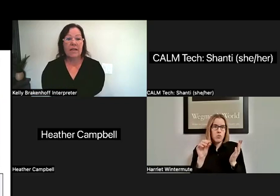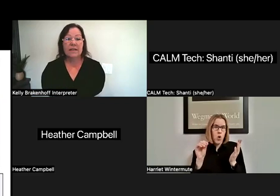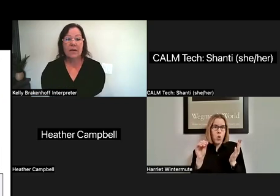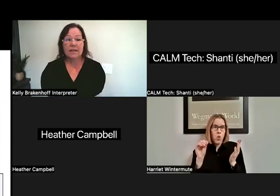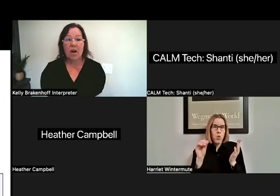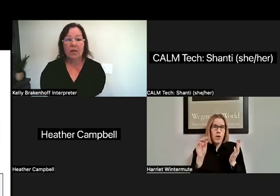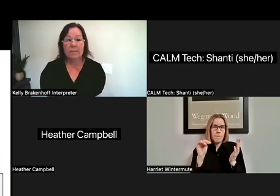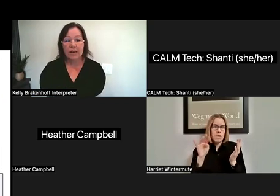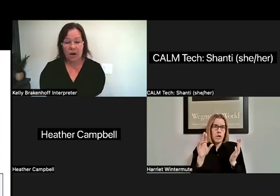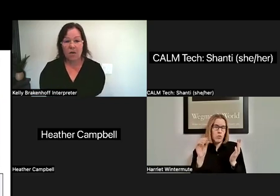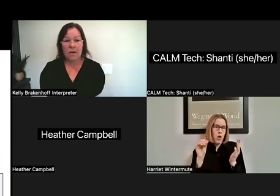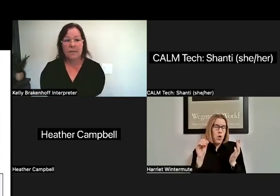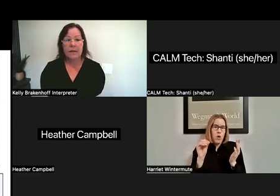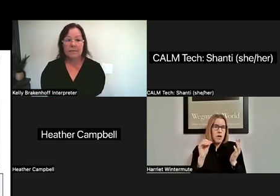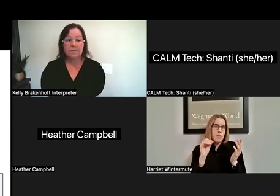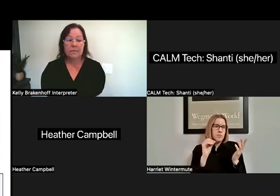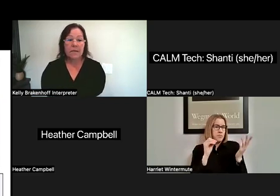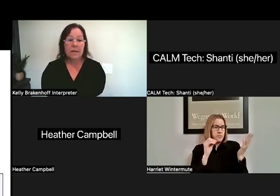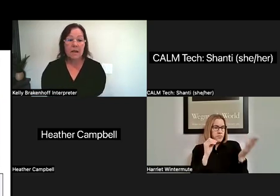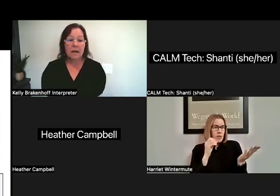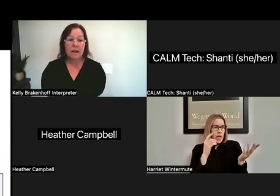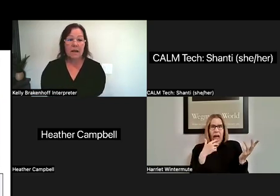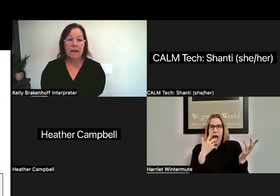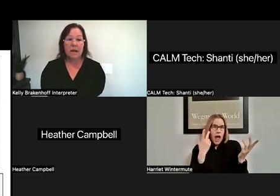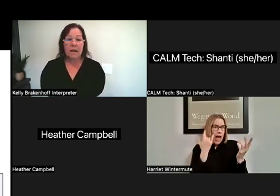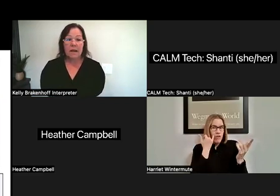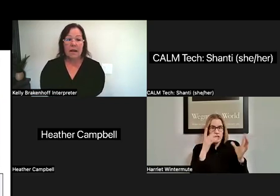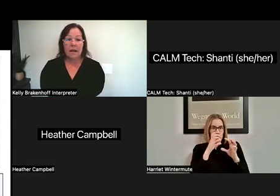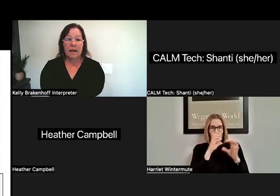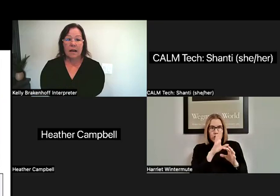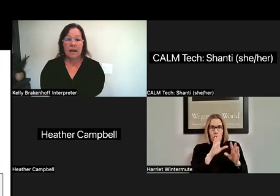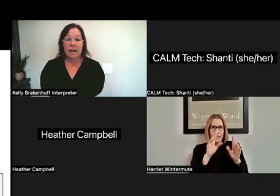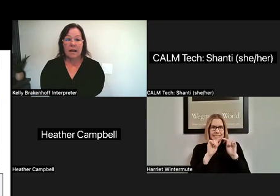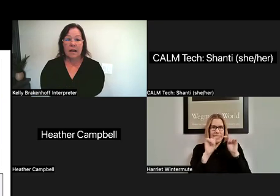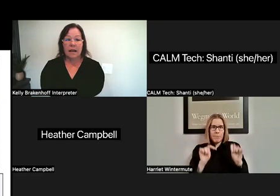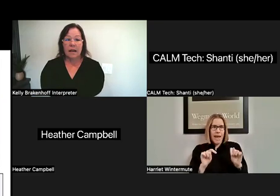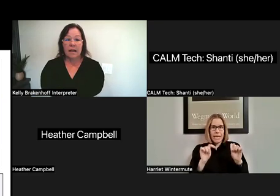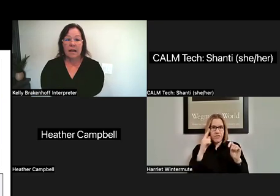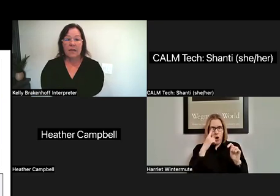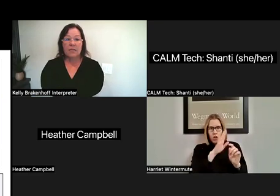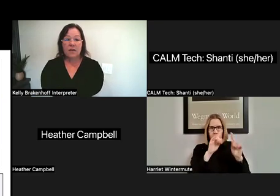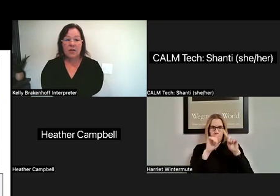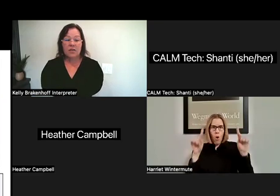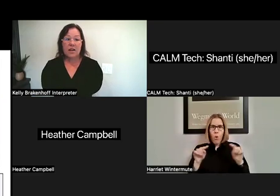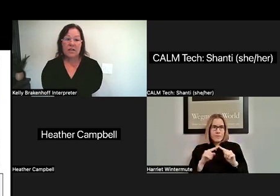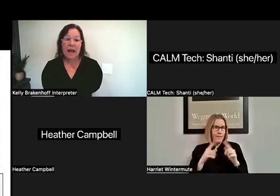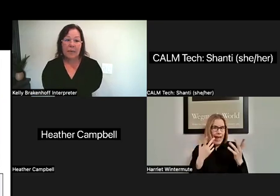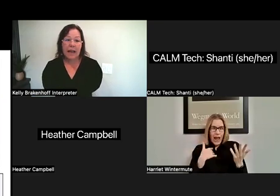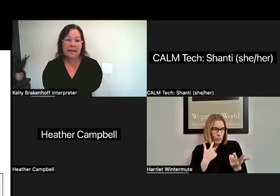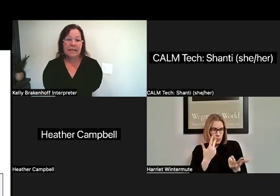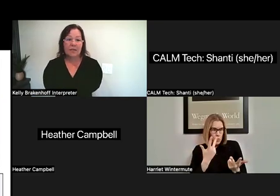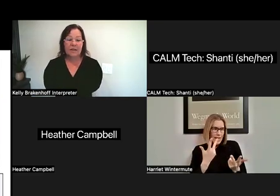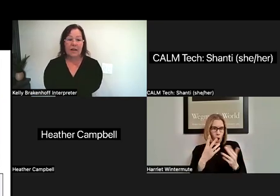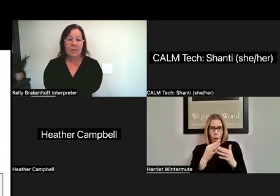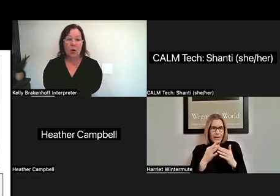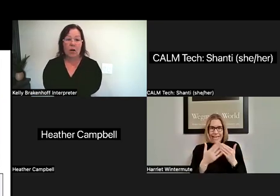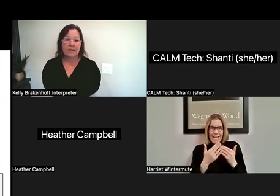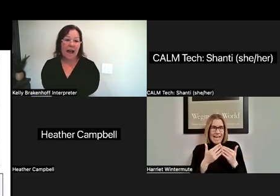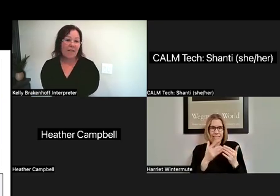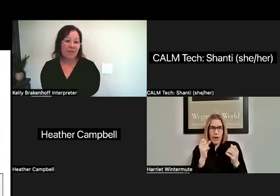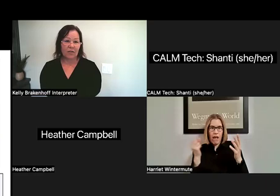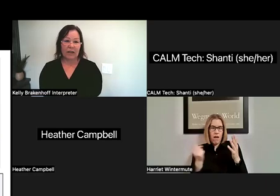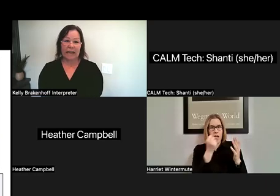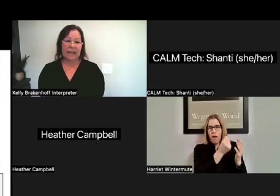This one is called Miro. If you search their templates for different boards, I found three